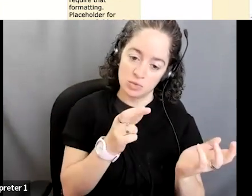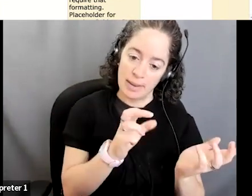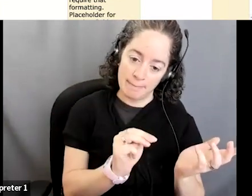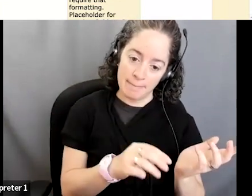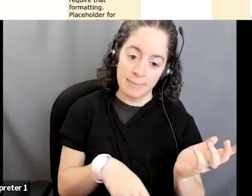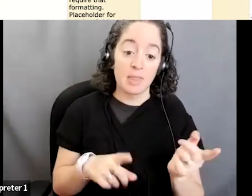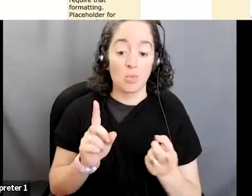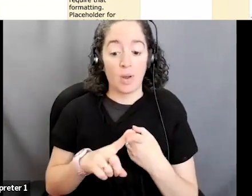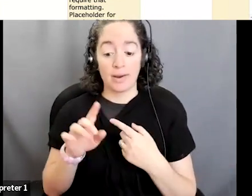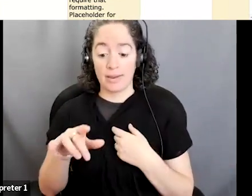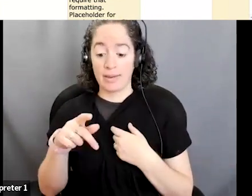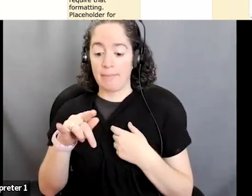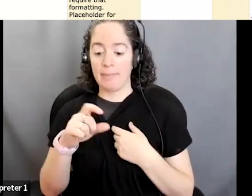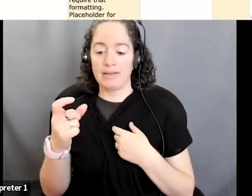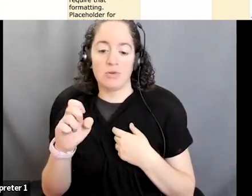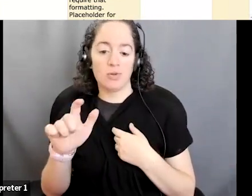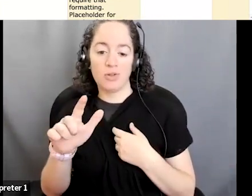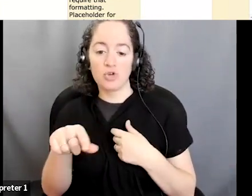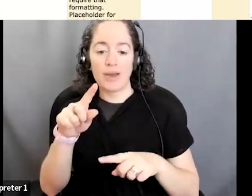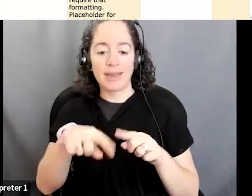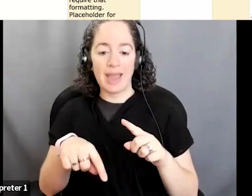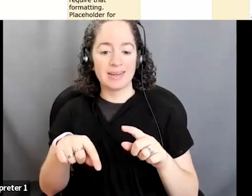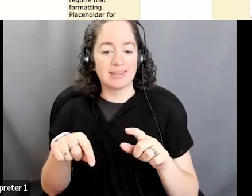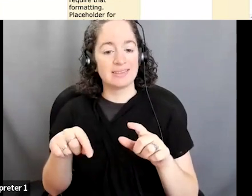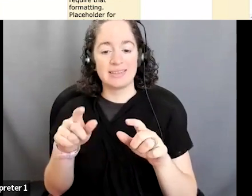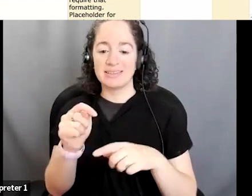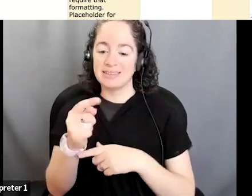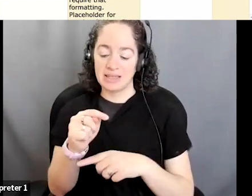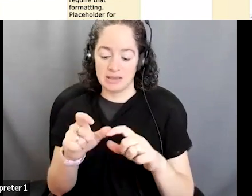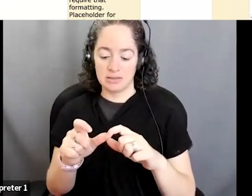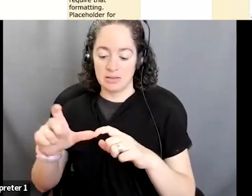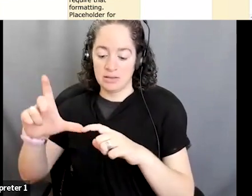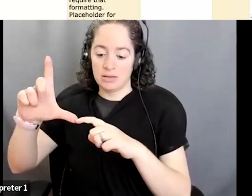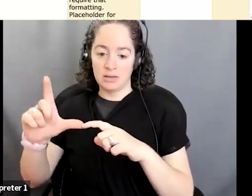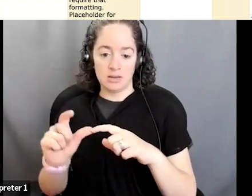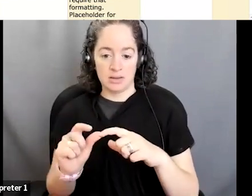you can't resize the text to be larger and have it still inside the container.